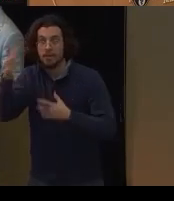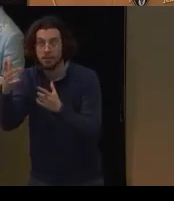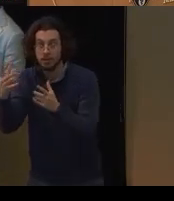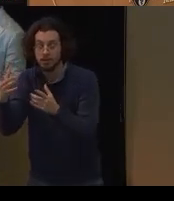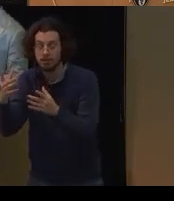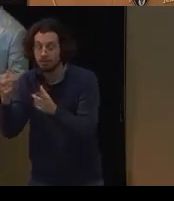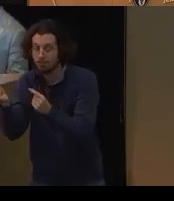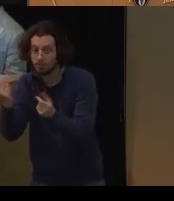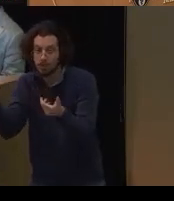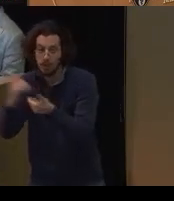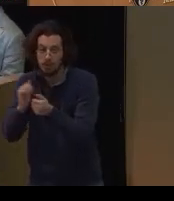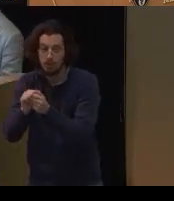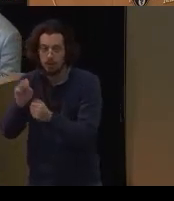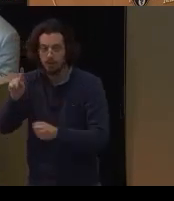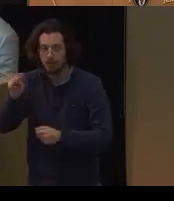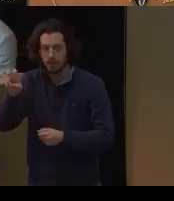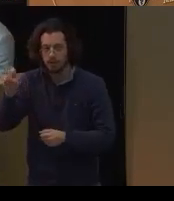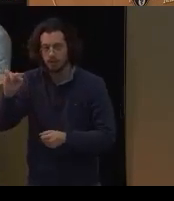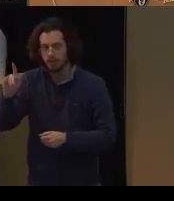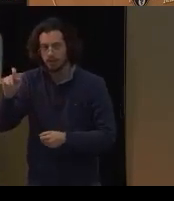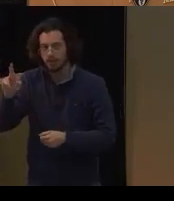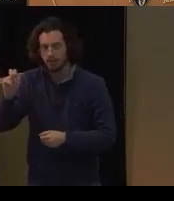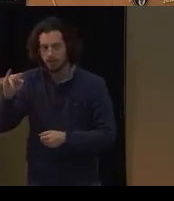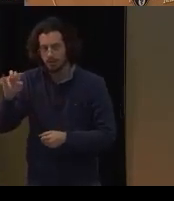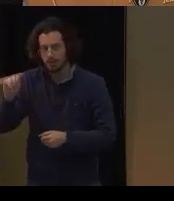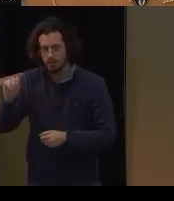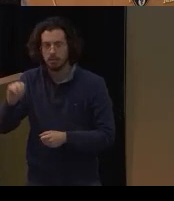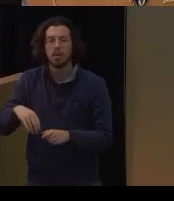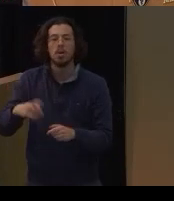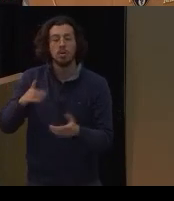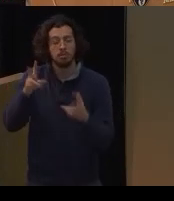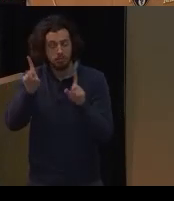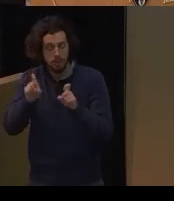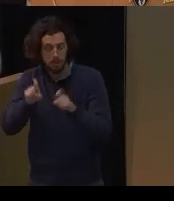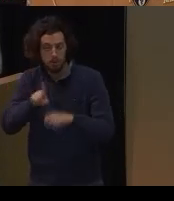Steve Silverstein um we'll be testing whether we can use real-time fmri to train people with